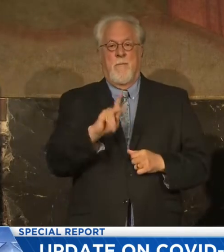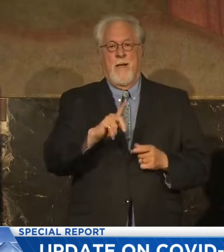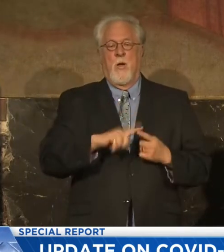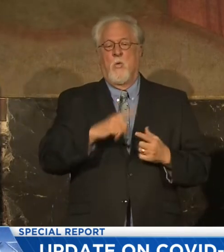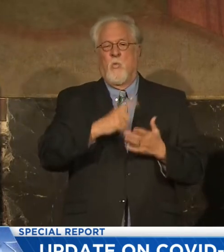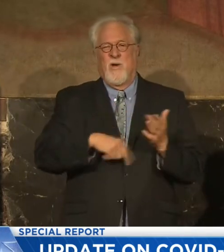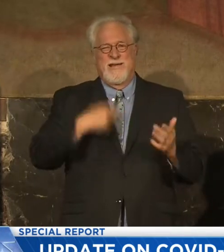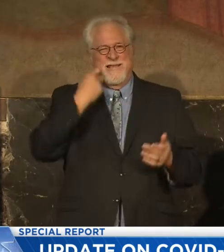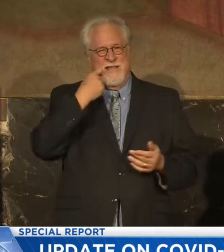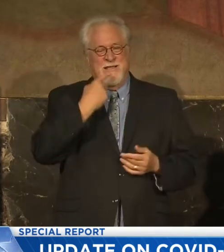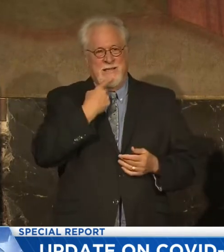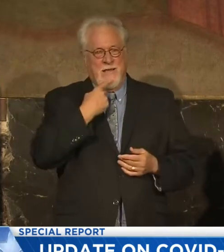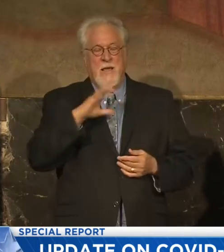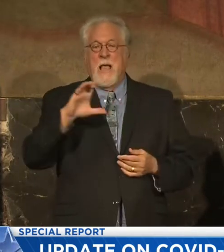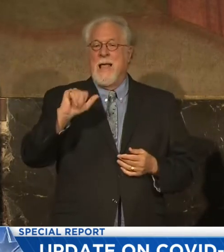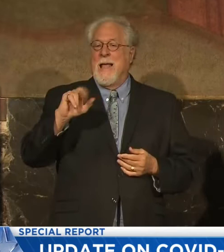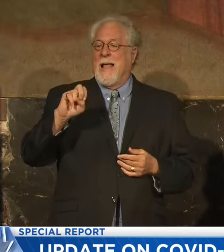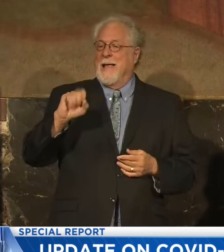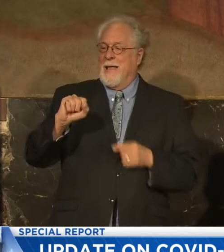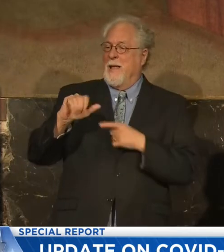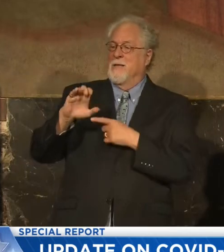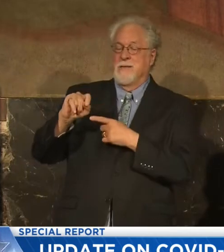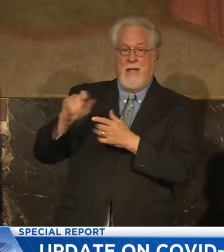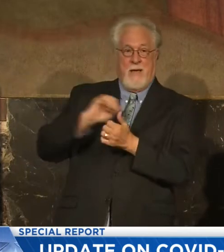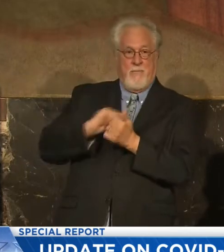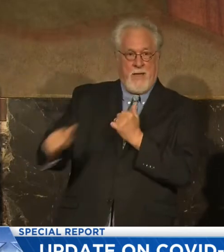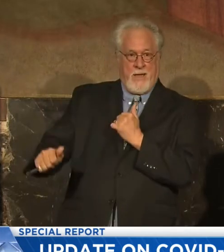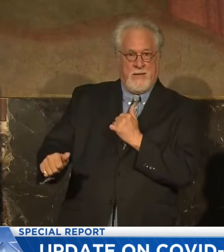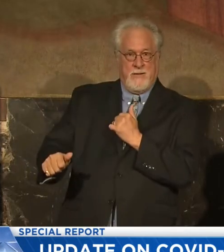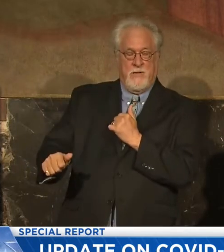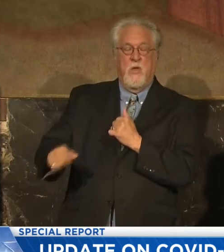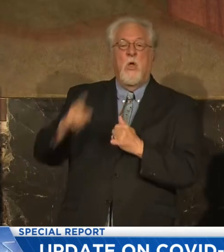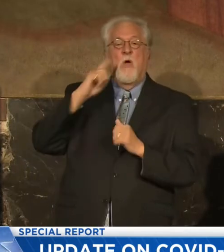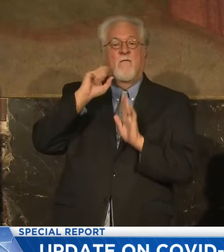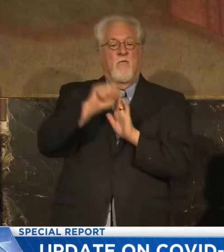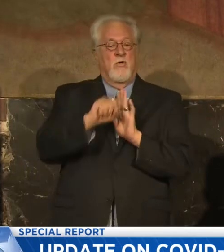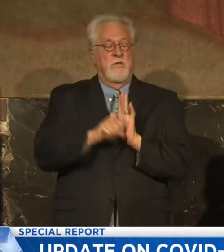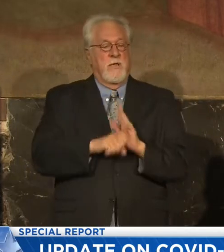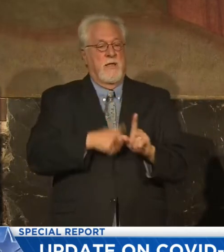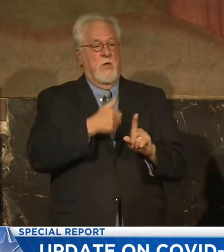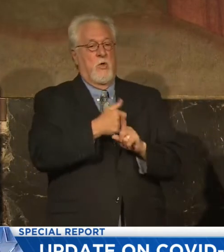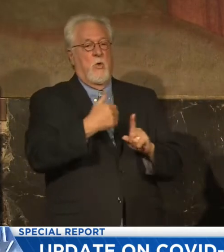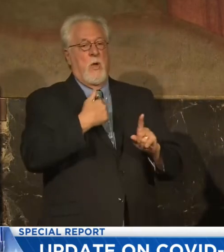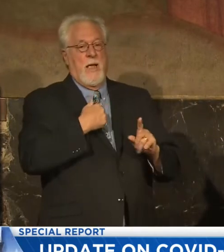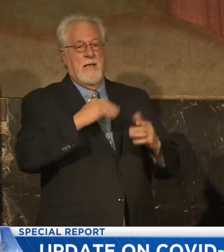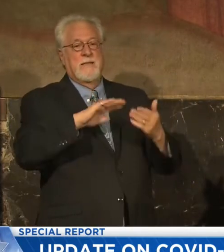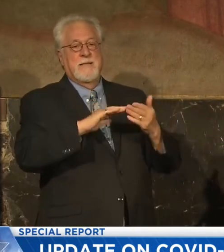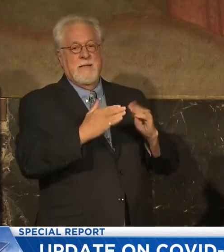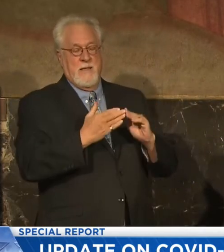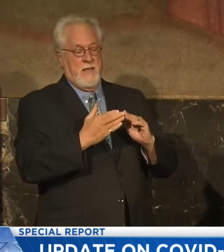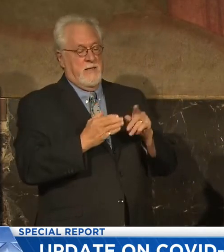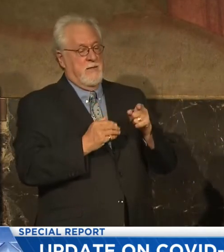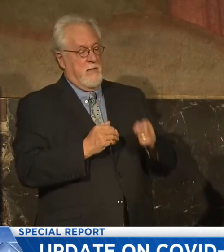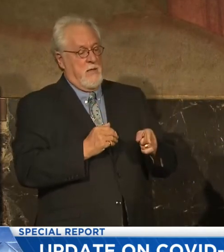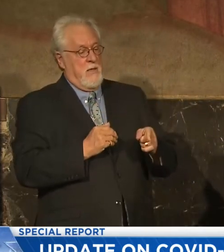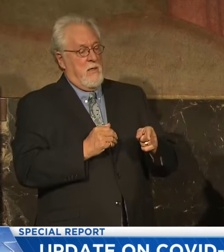$200 MILLION TO SMALL BUSINESSES. OR IF YOU HAVE ANOTHER -- FIRST OF ALL, I'LL GET BACK